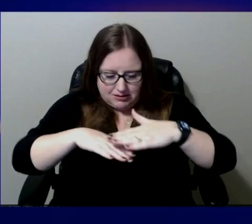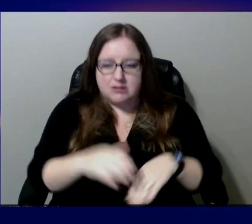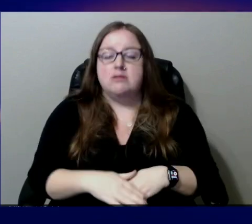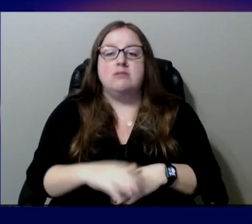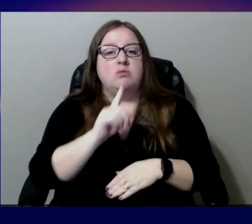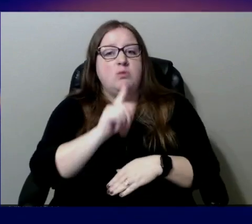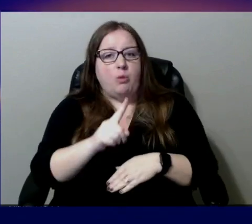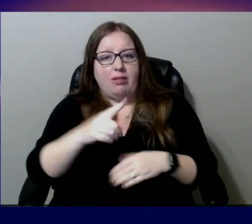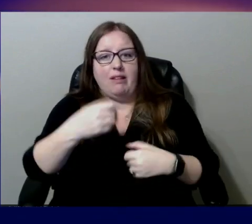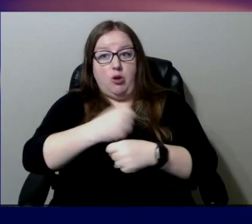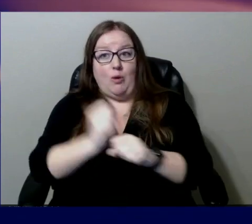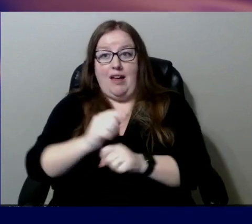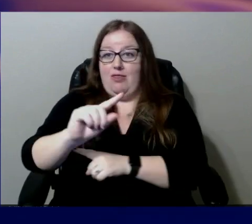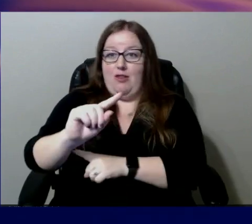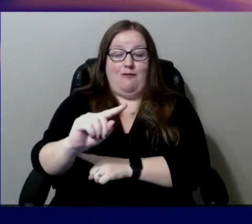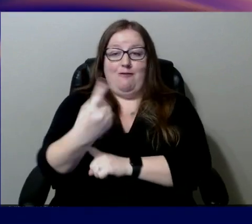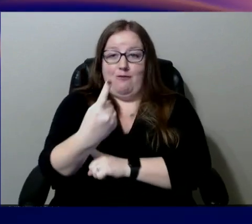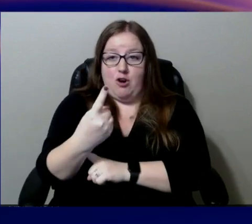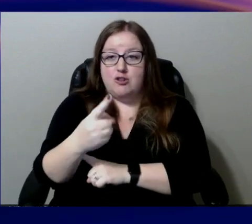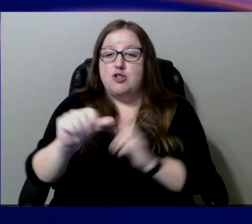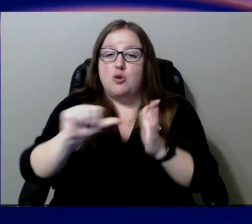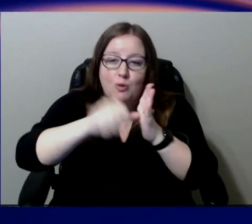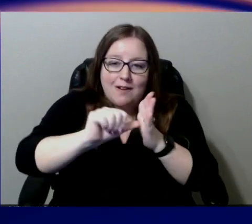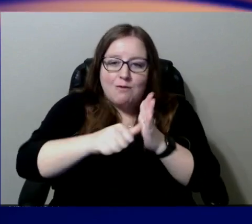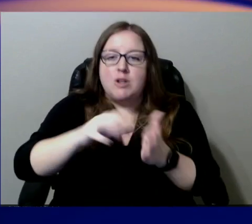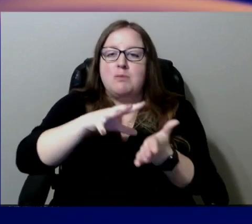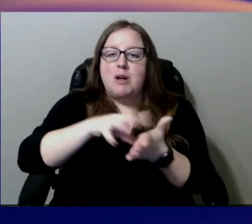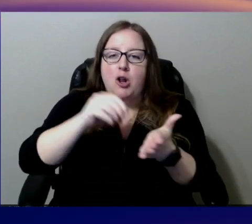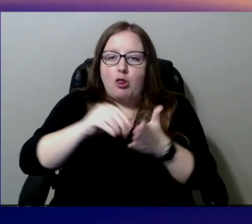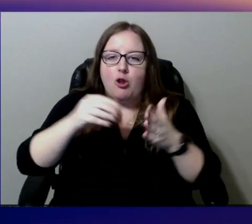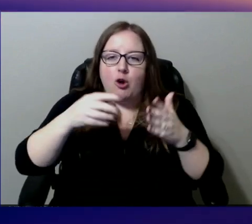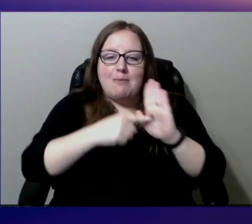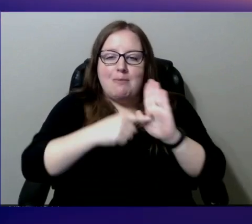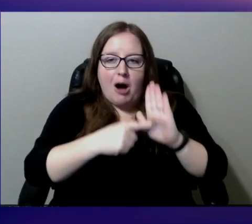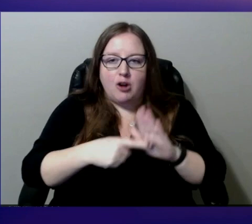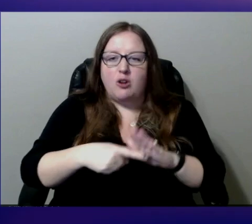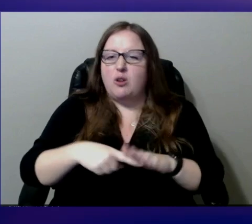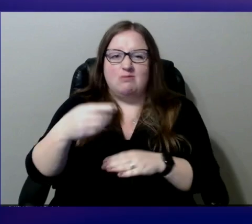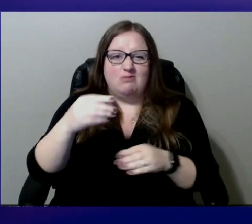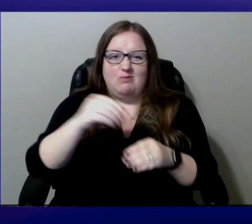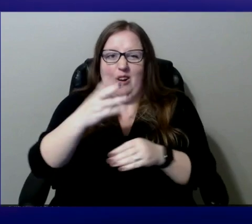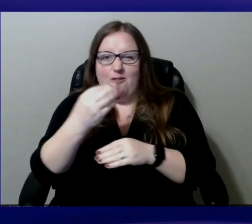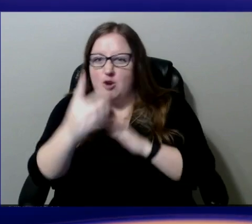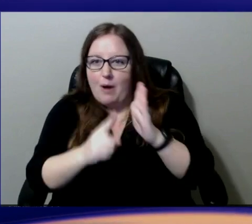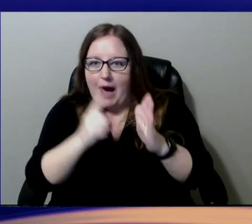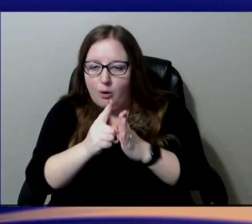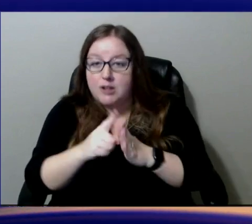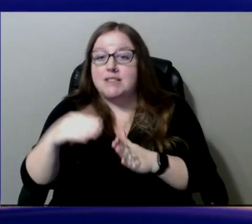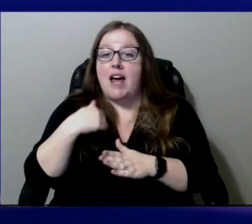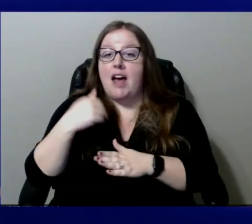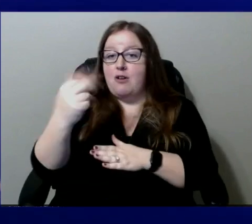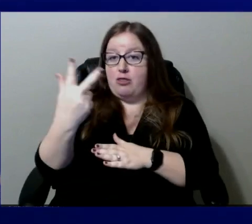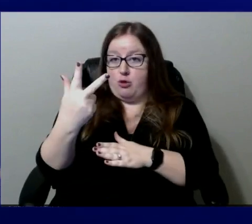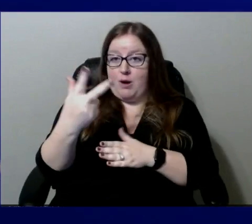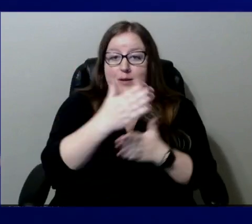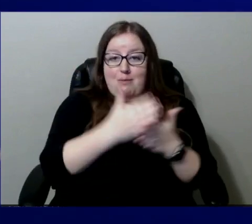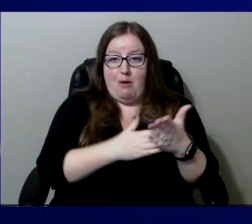their first reinforcement learning model with DeepRacer within only a few hours. So there's three main components for DeepRacer.